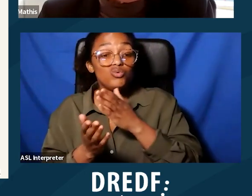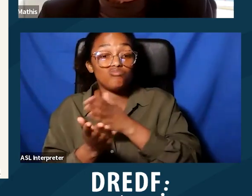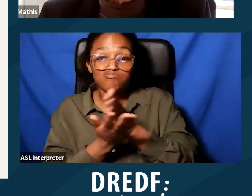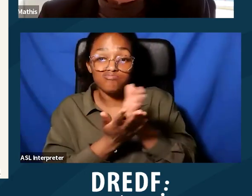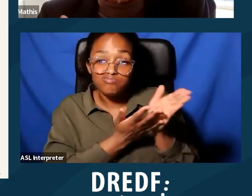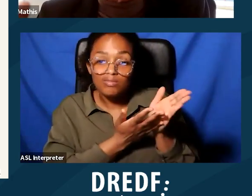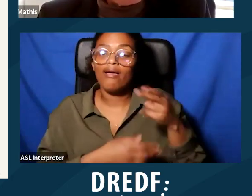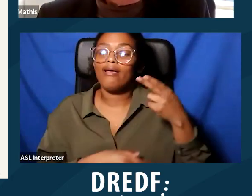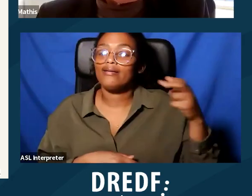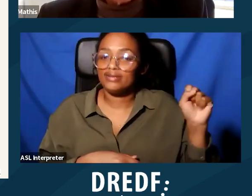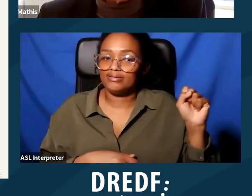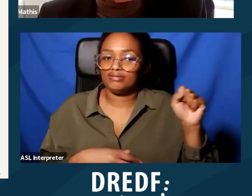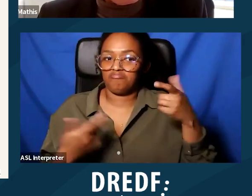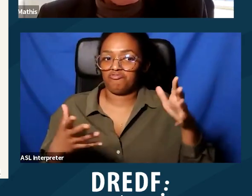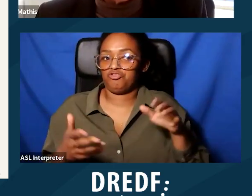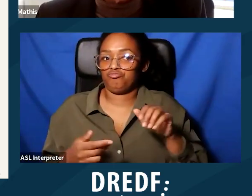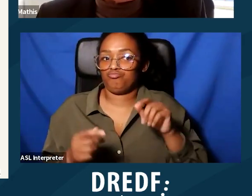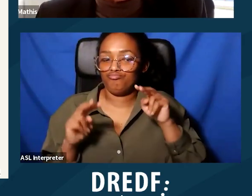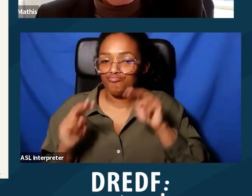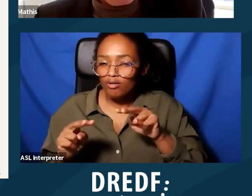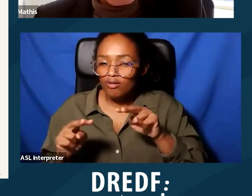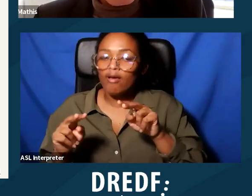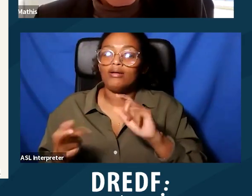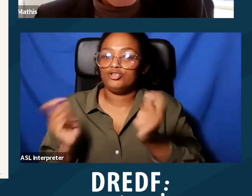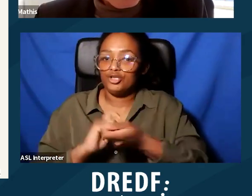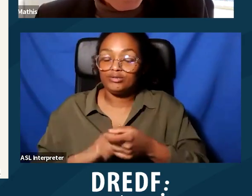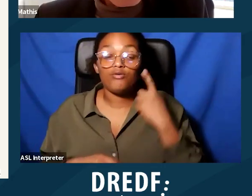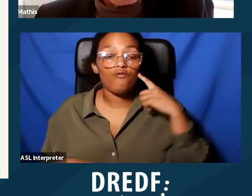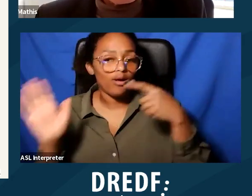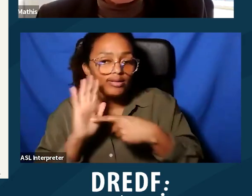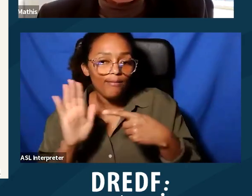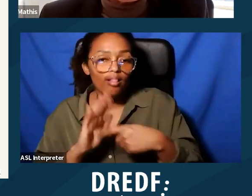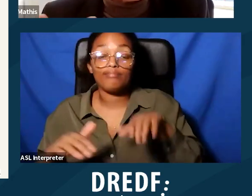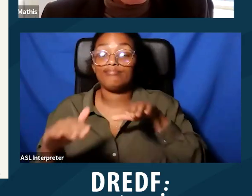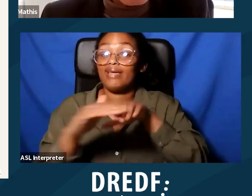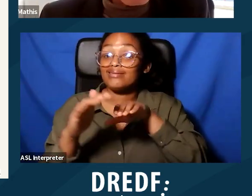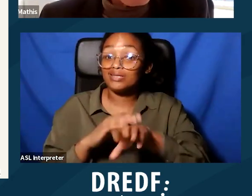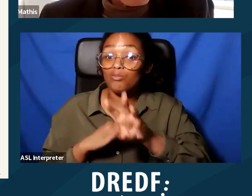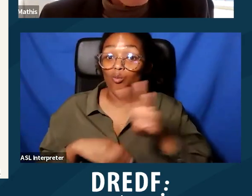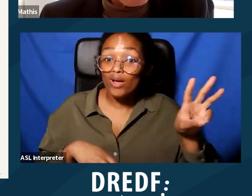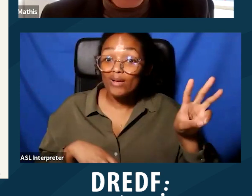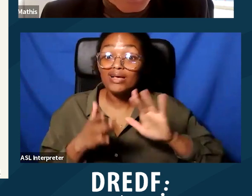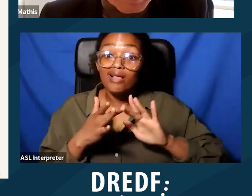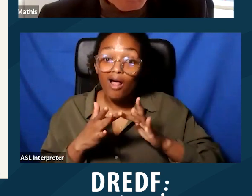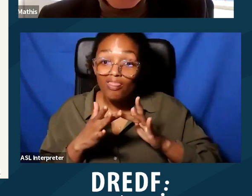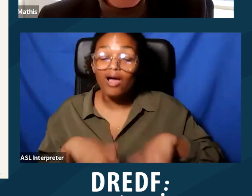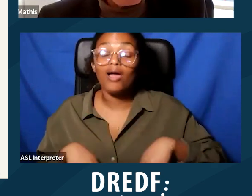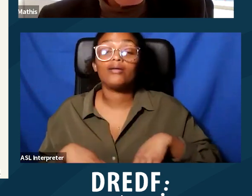there were a number of new areas that HHS addressed, and those included, for example,